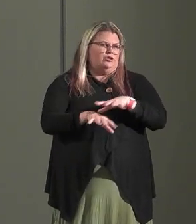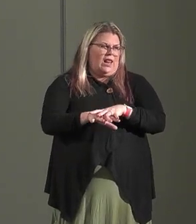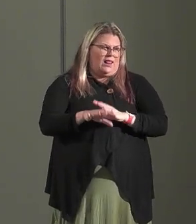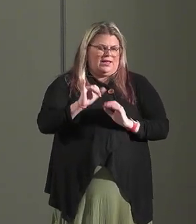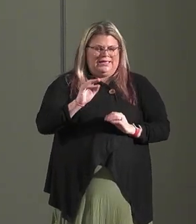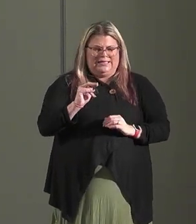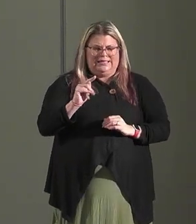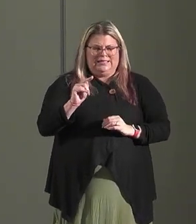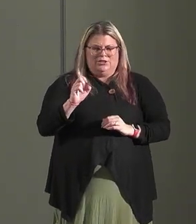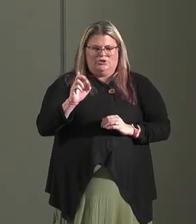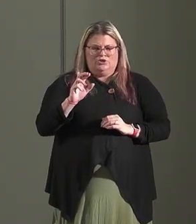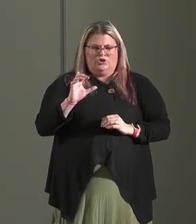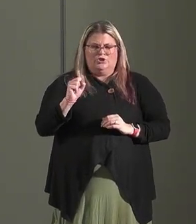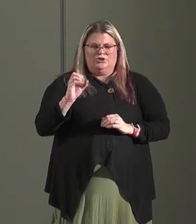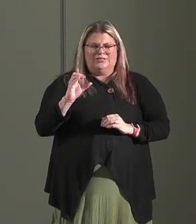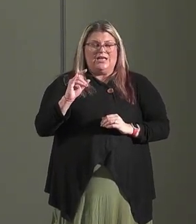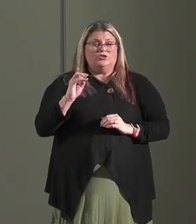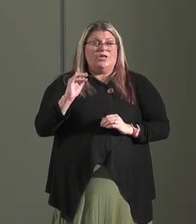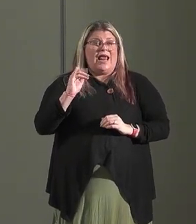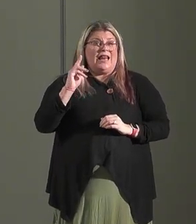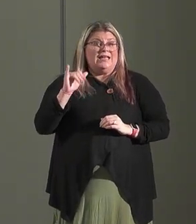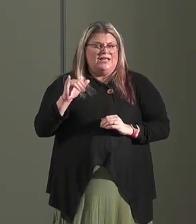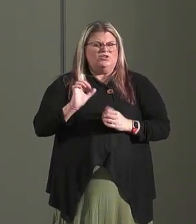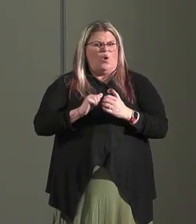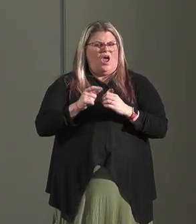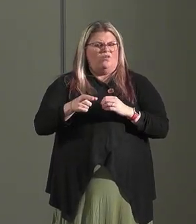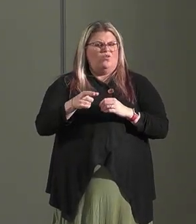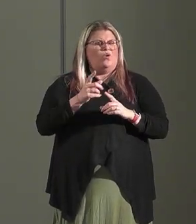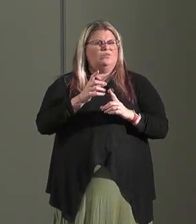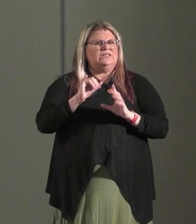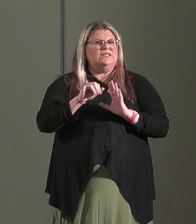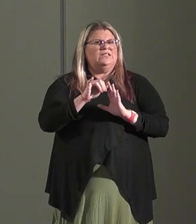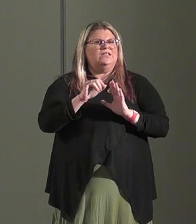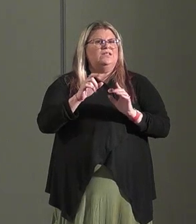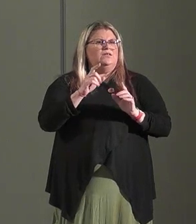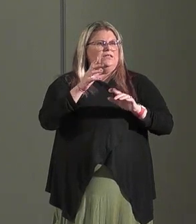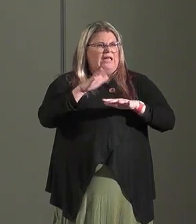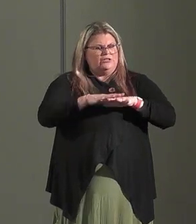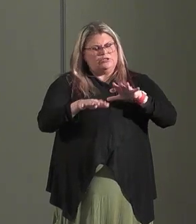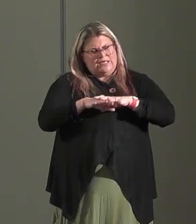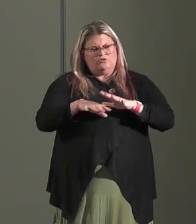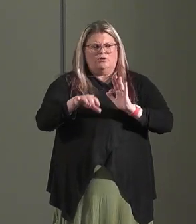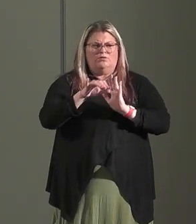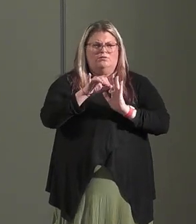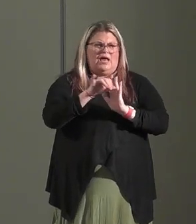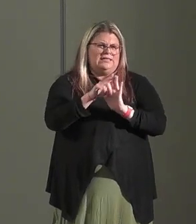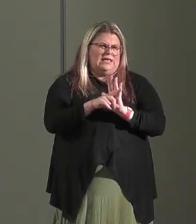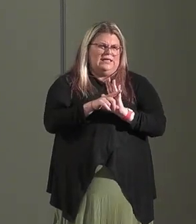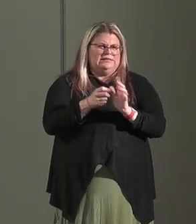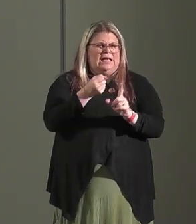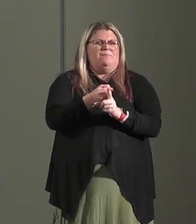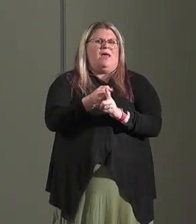intersecting ideas impact access to and experiences with technology? Alan you